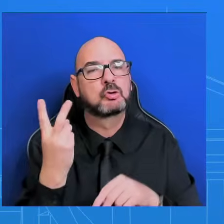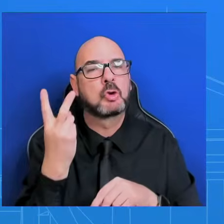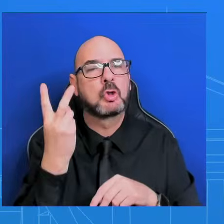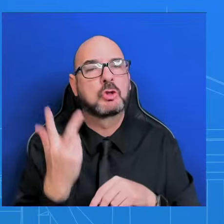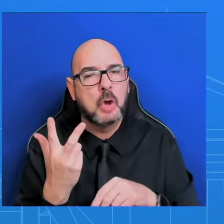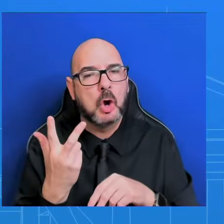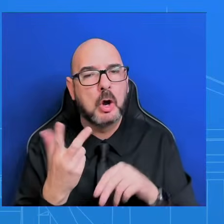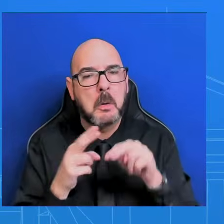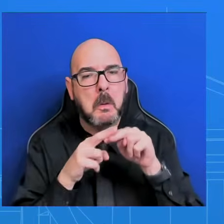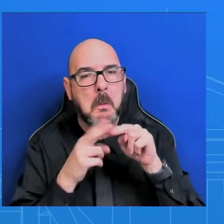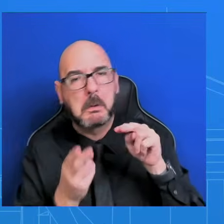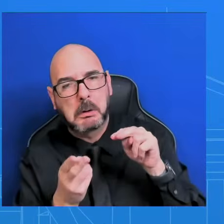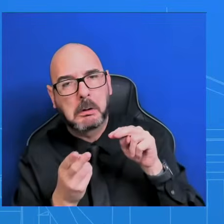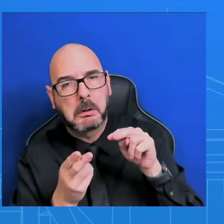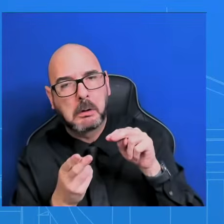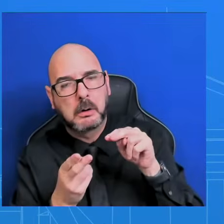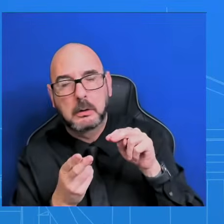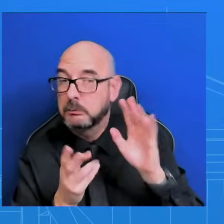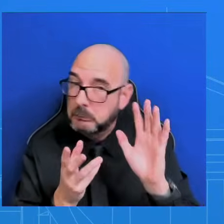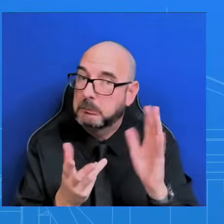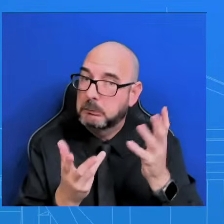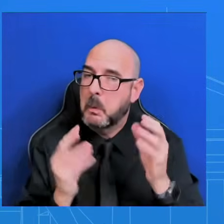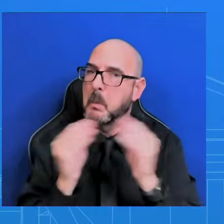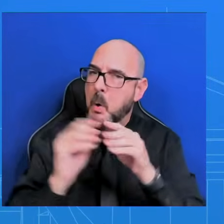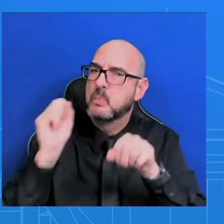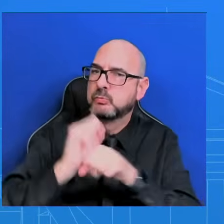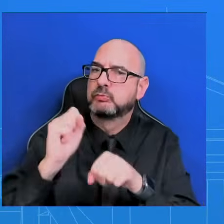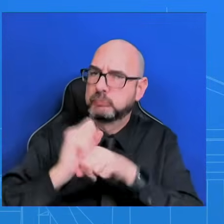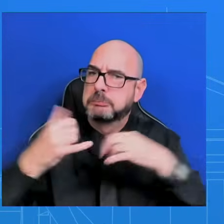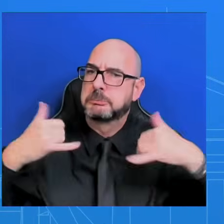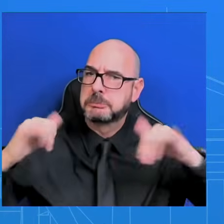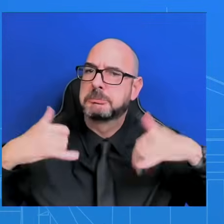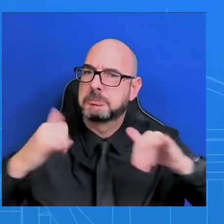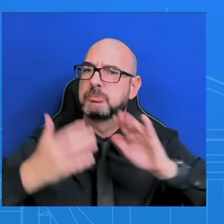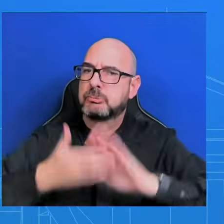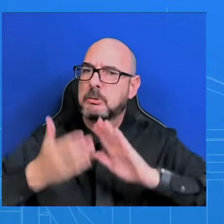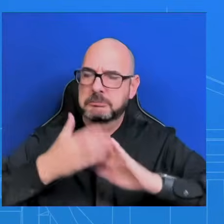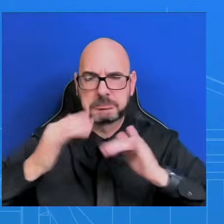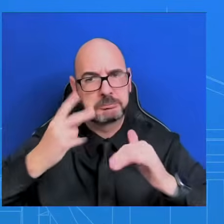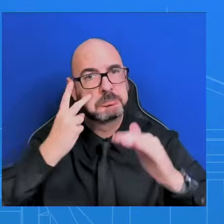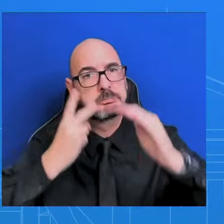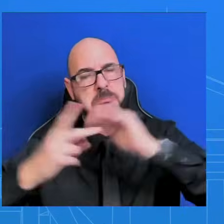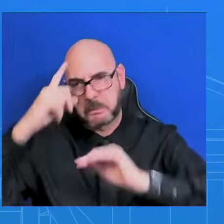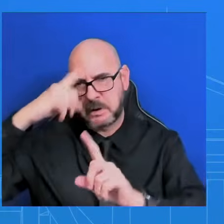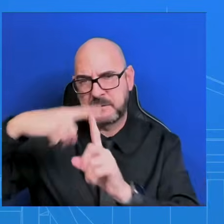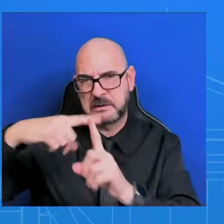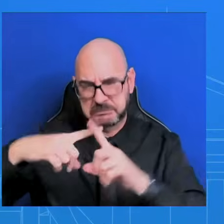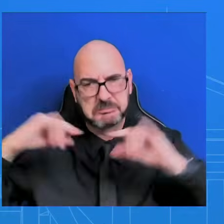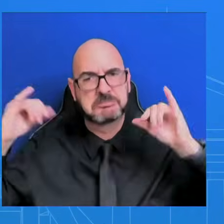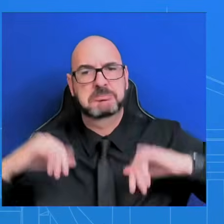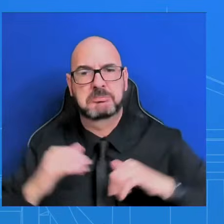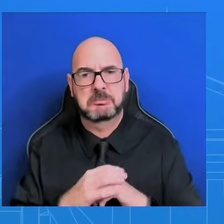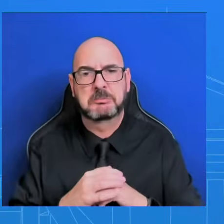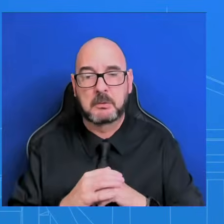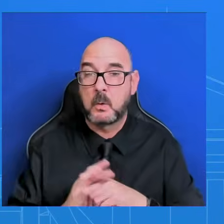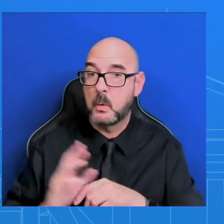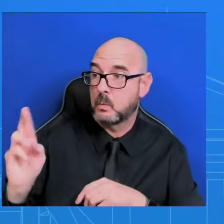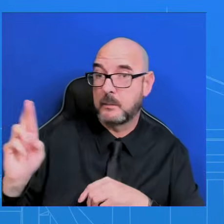President Biden's agenda is a sharp contrast with congressional Republicans' plans to cut taxes for the wealthy and big corporations